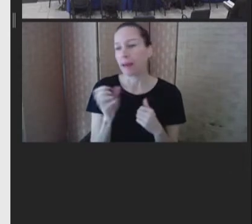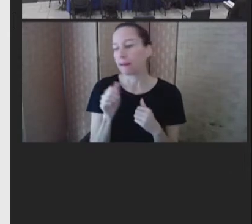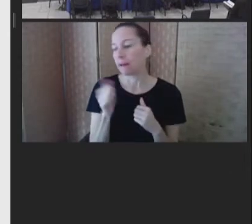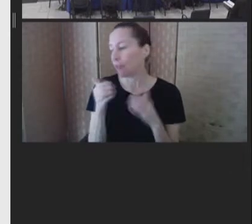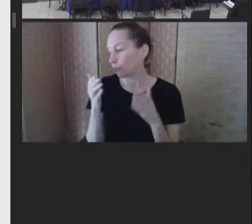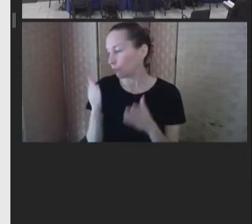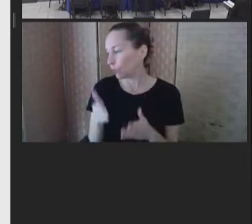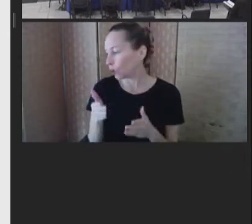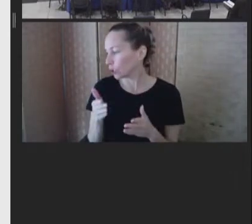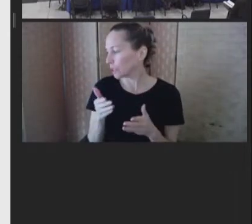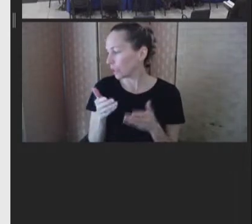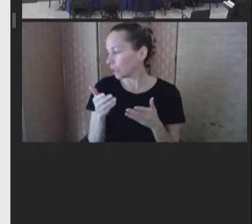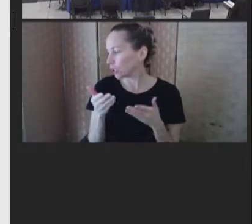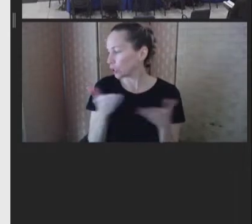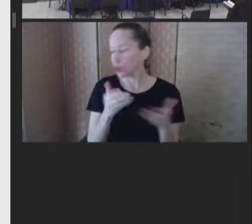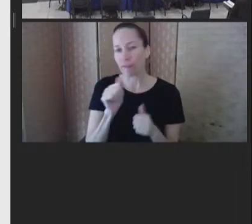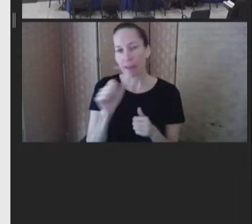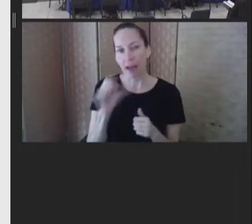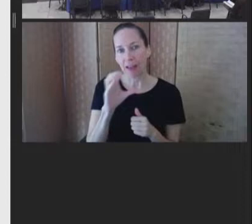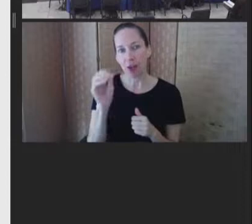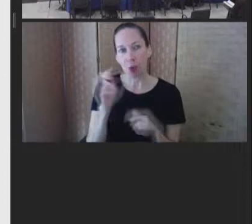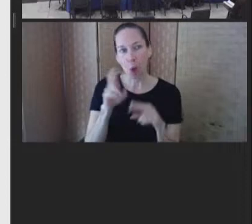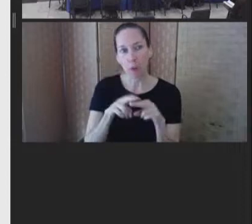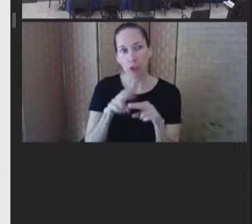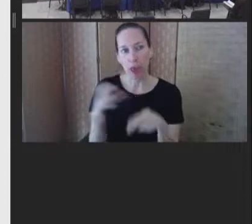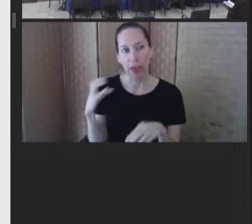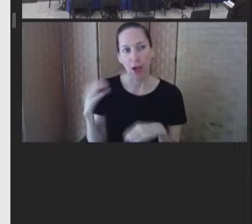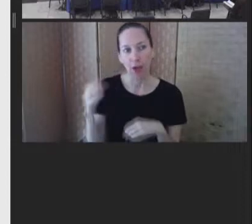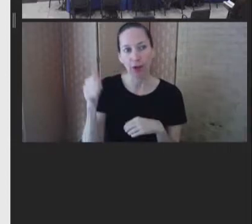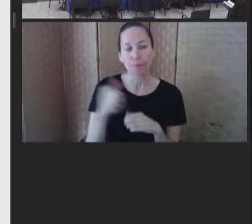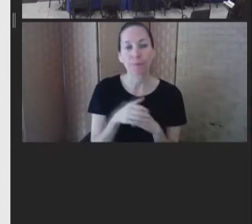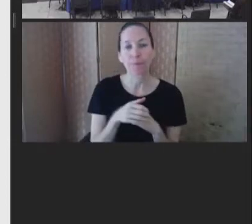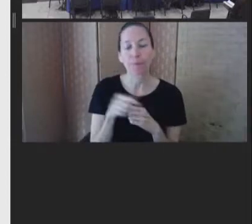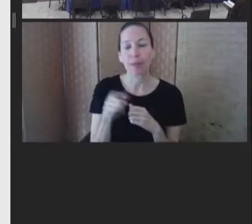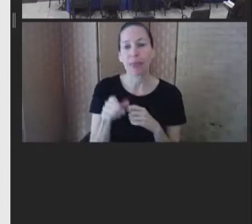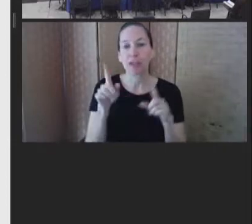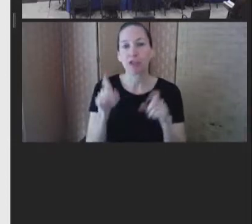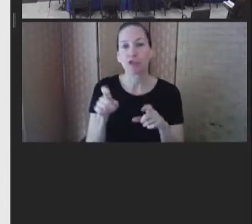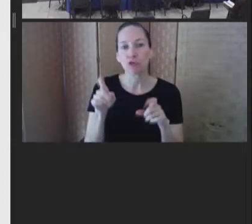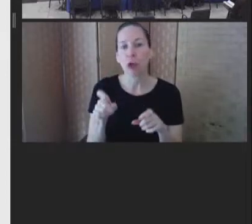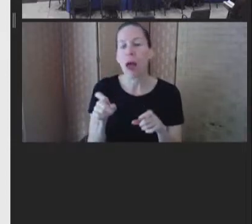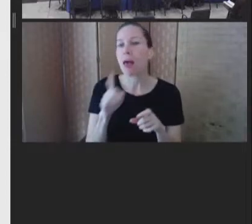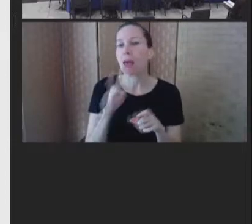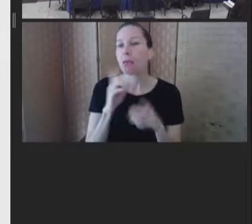This randomized phase two trial evaluates the breadth of antibody response after different